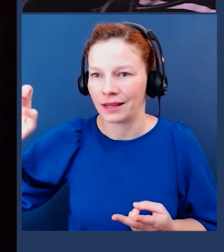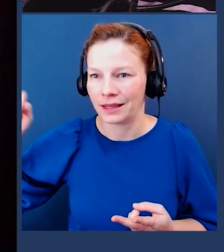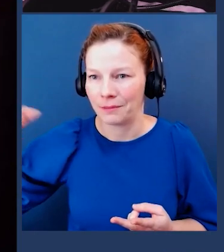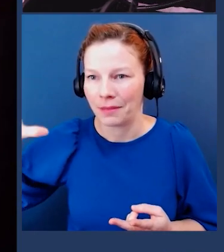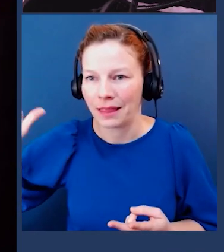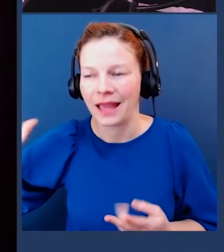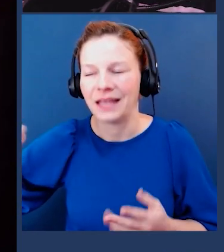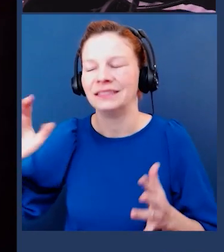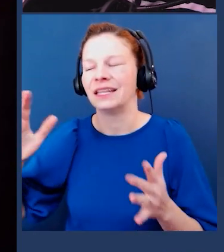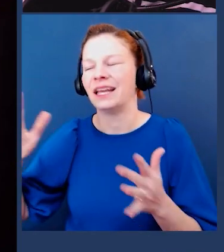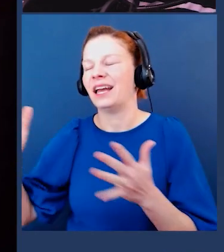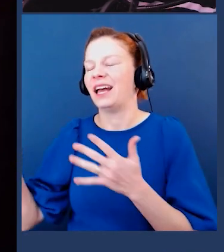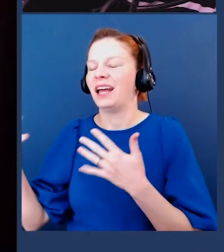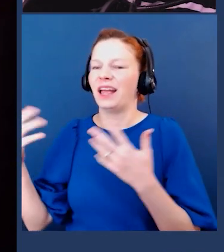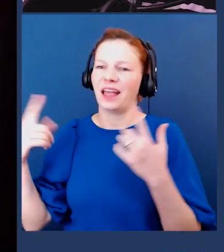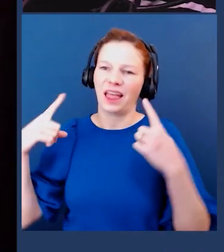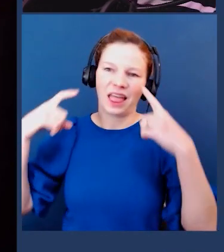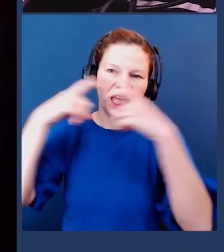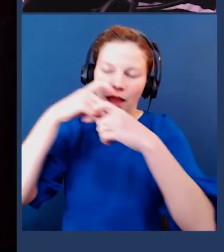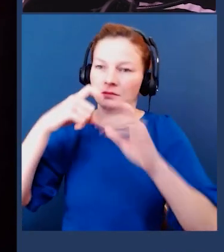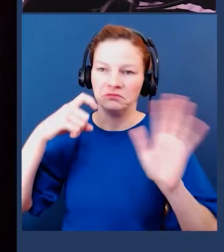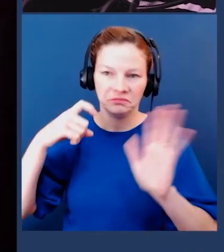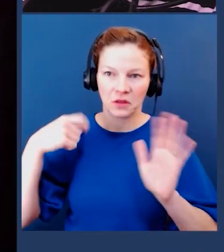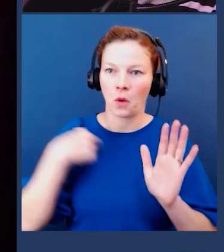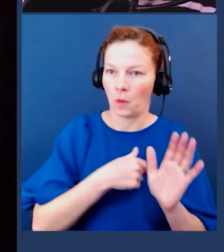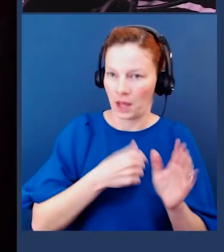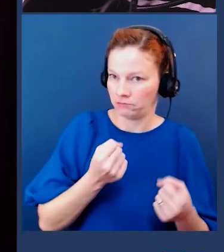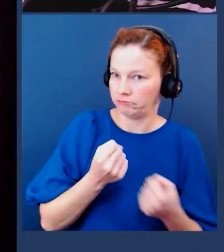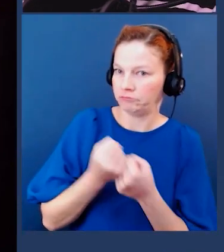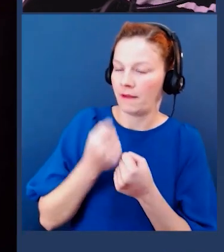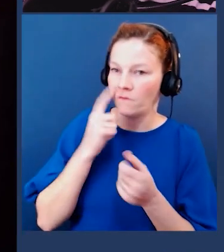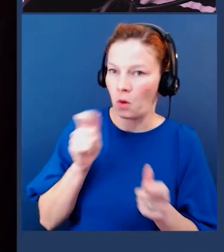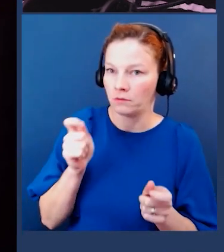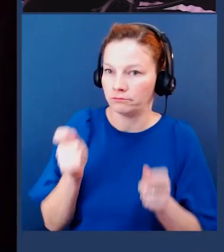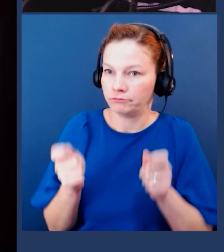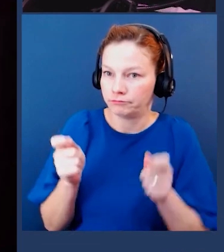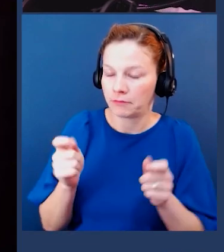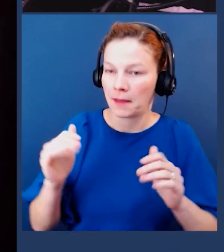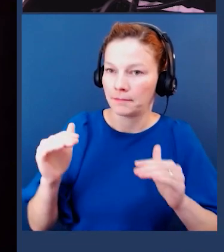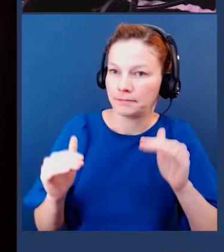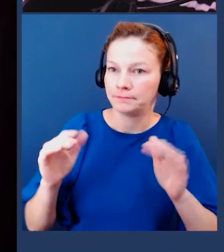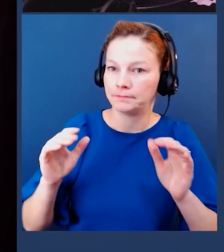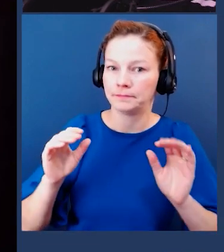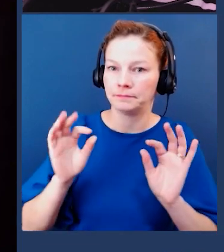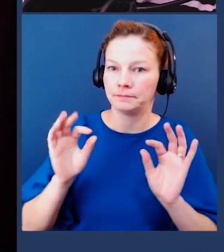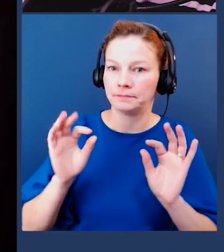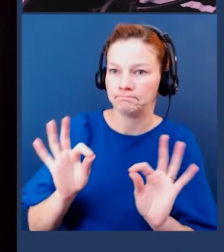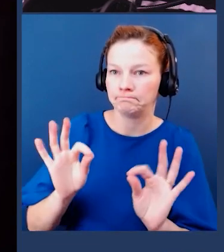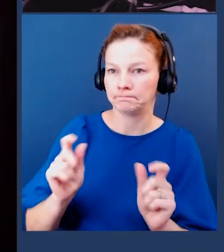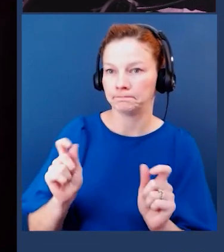in term of balancing or tweaking or adapting or pushing offer without involving everyone